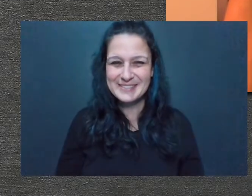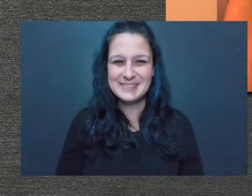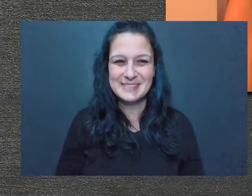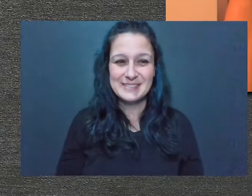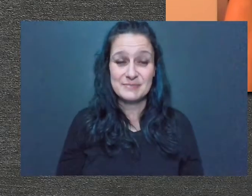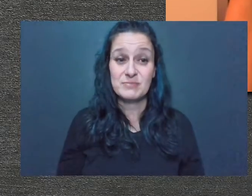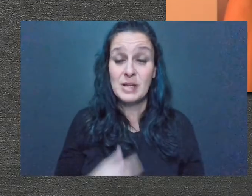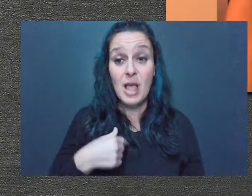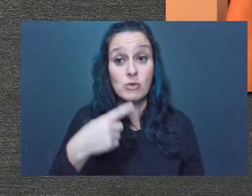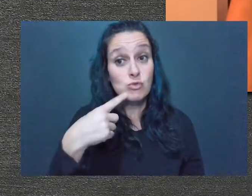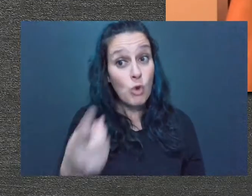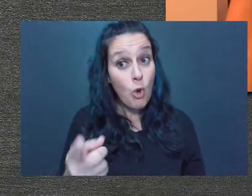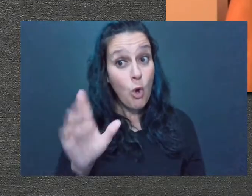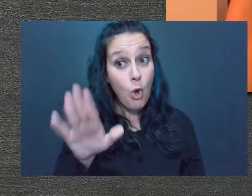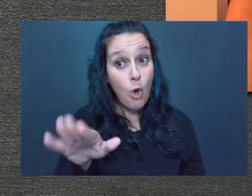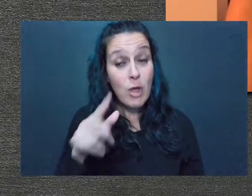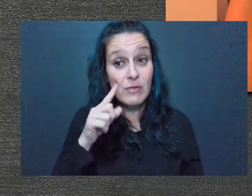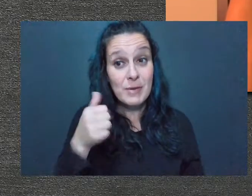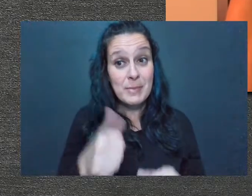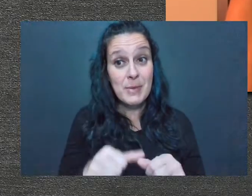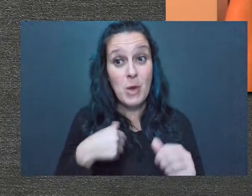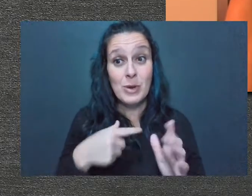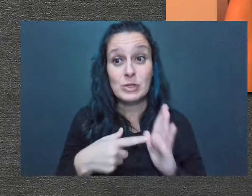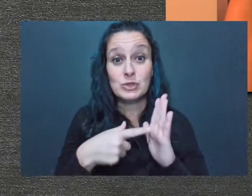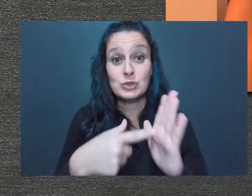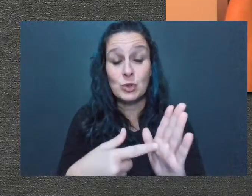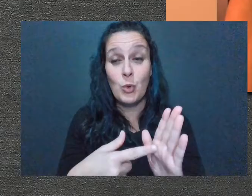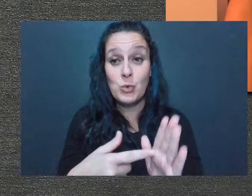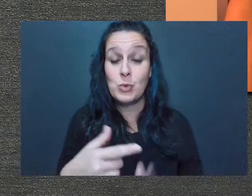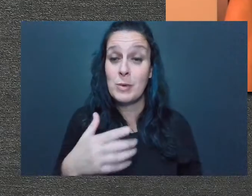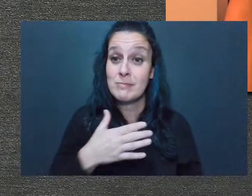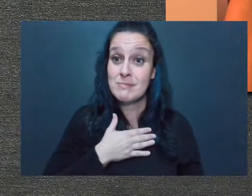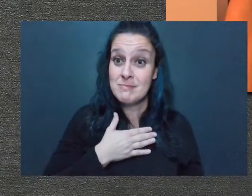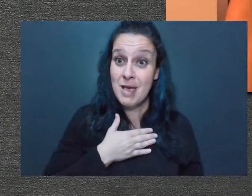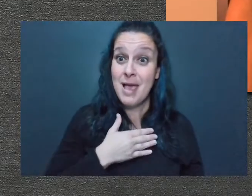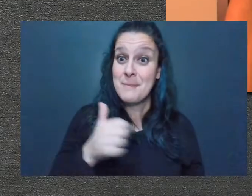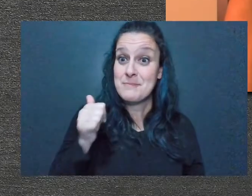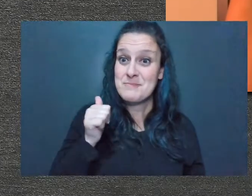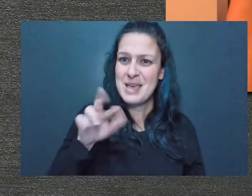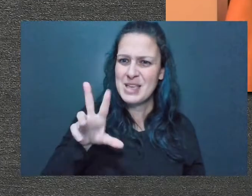And I told you, I wanted to show you the birds